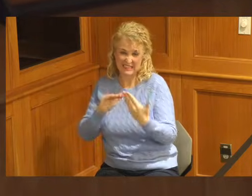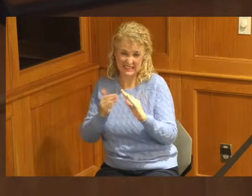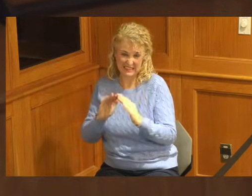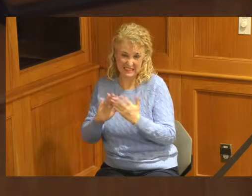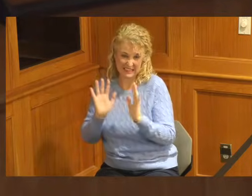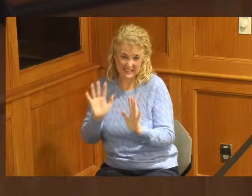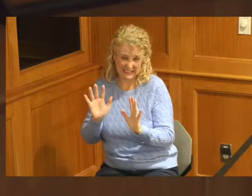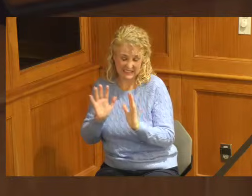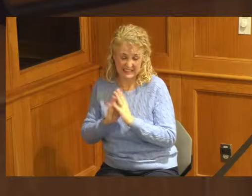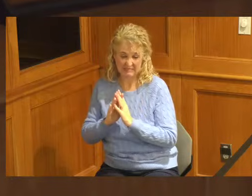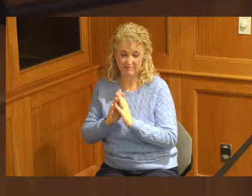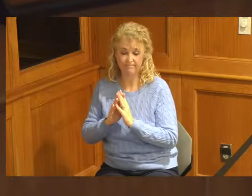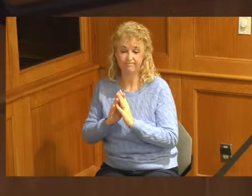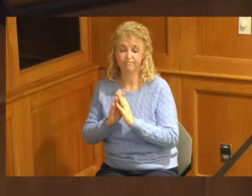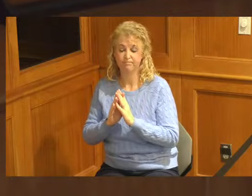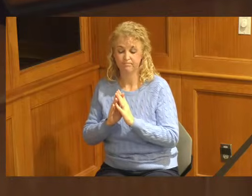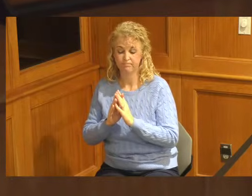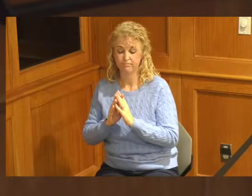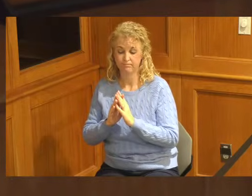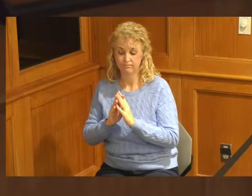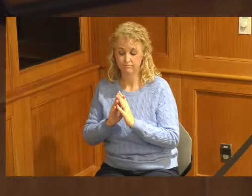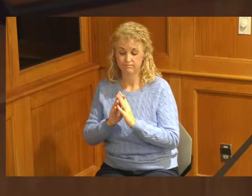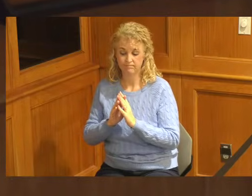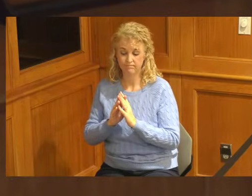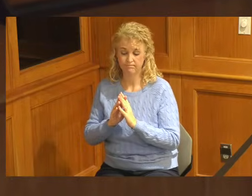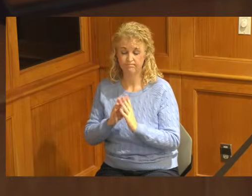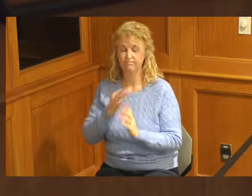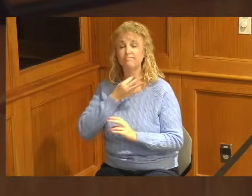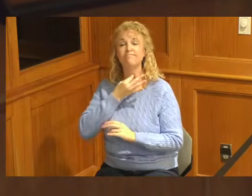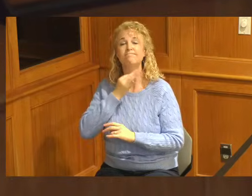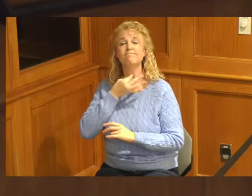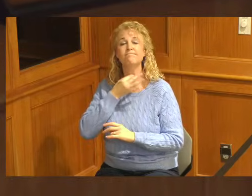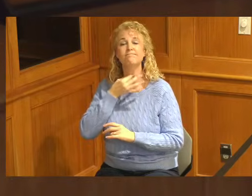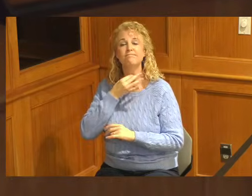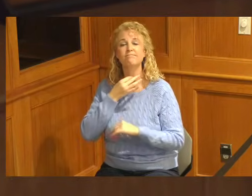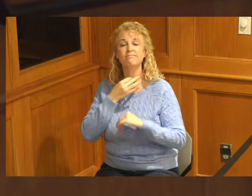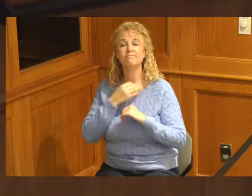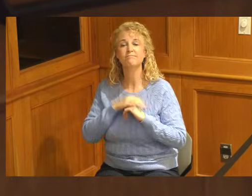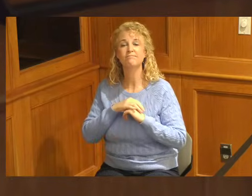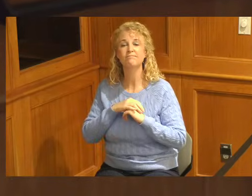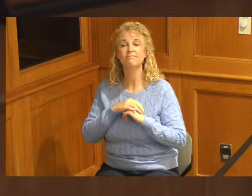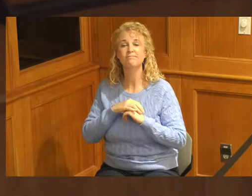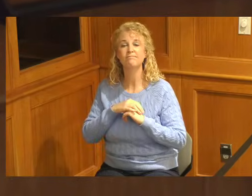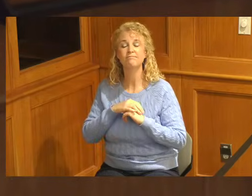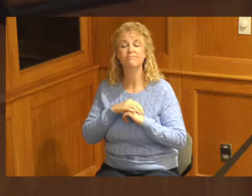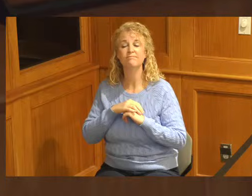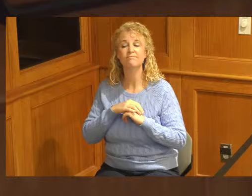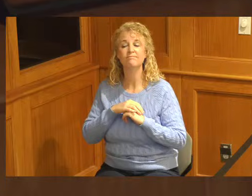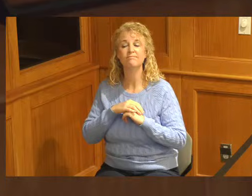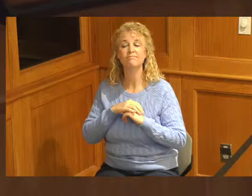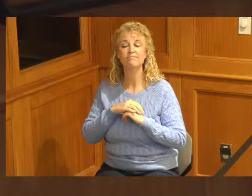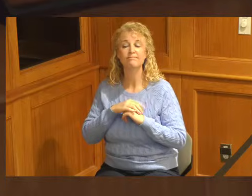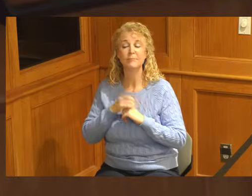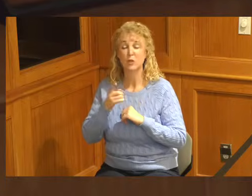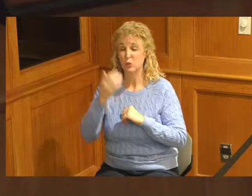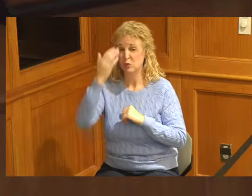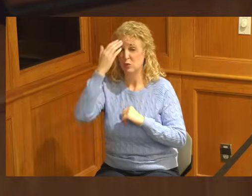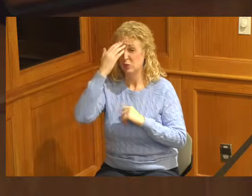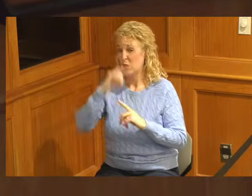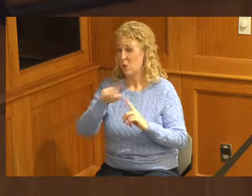not traditionally taken place. at what point do you pull pull back and say we cannot get this